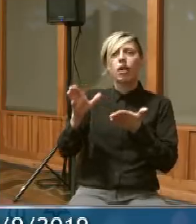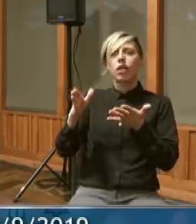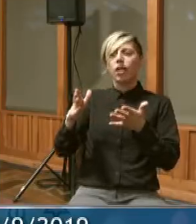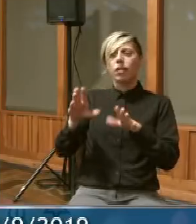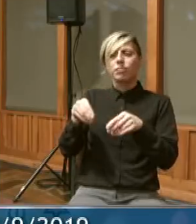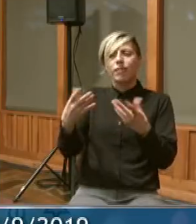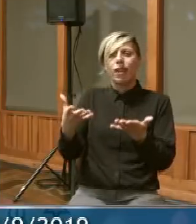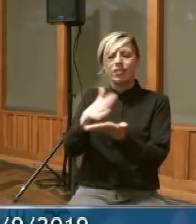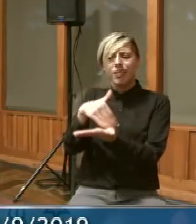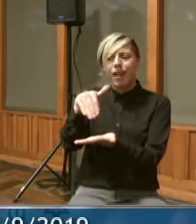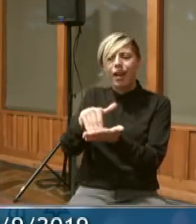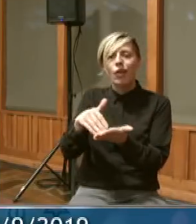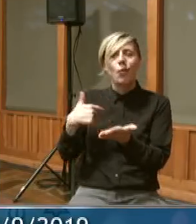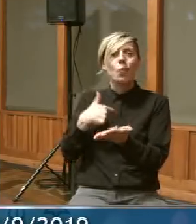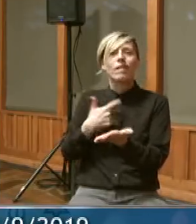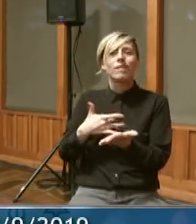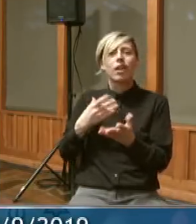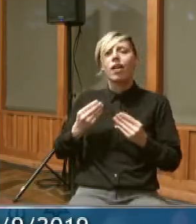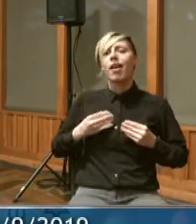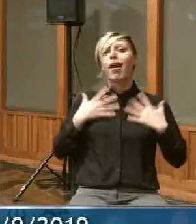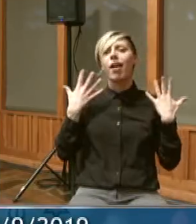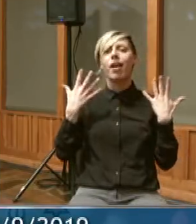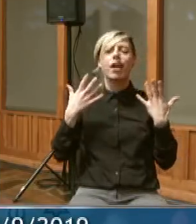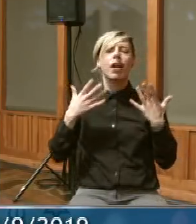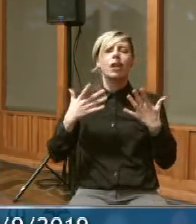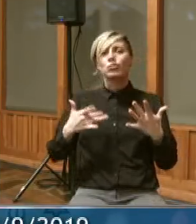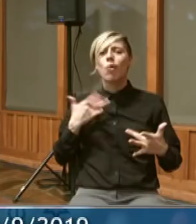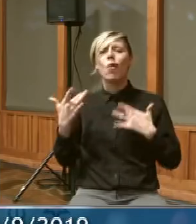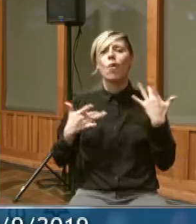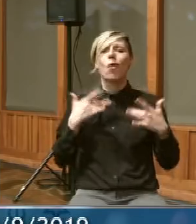NEED THE SAME AMOUNT OF POLICING ANY MORE. WE NEED TO FUND THE THINGS THAT BRING US TOGETHER AND THAT GIVE